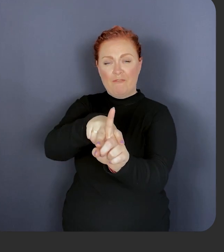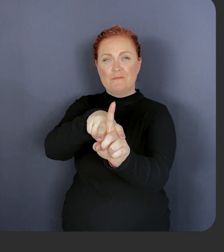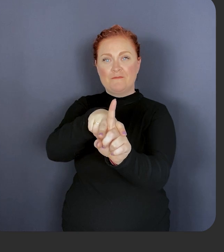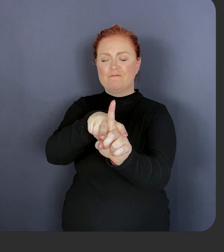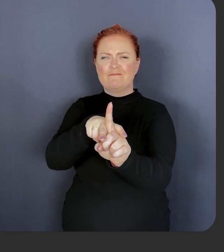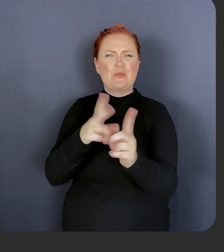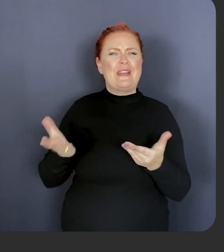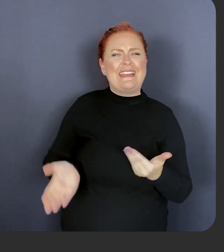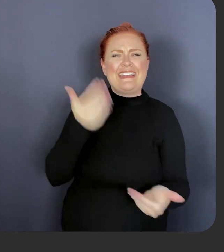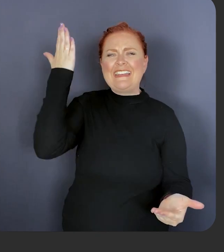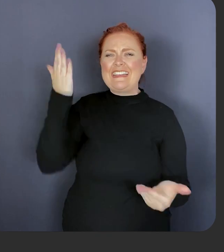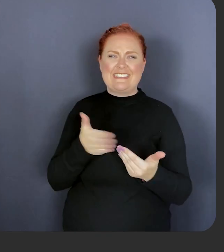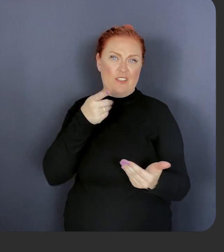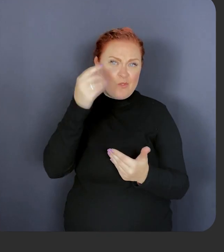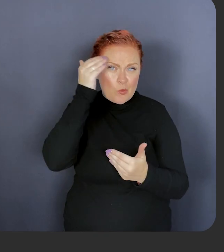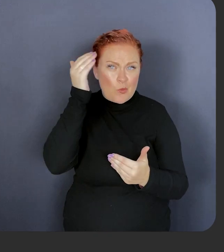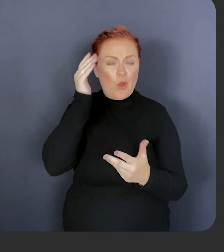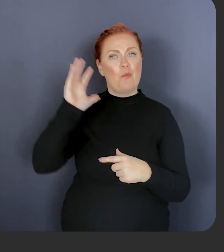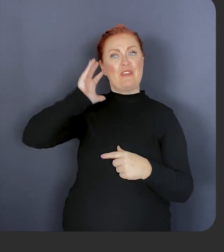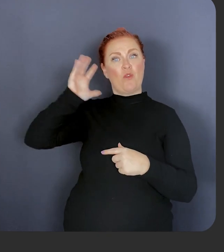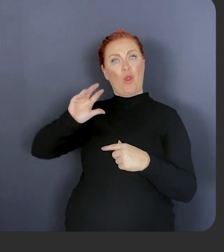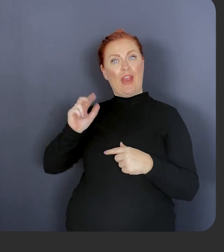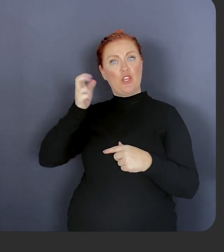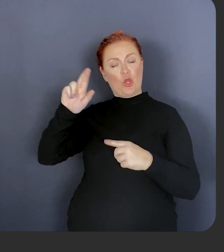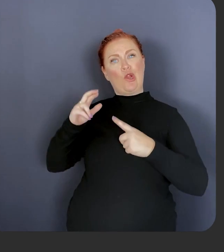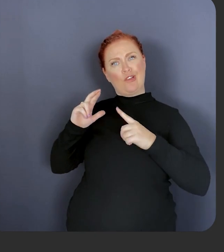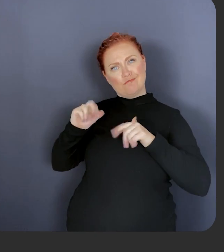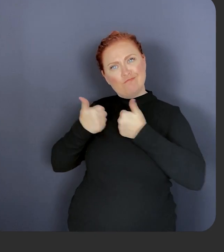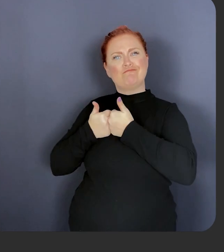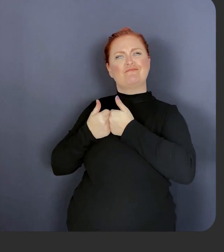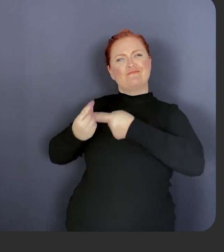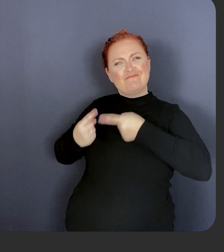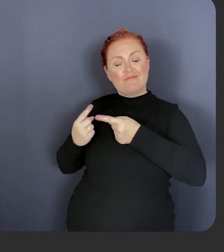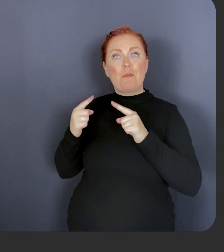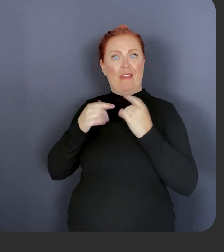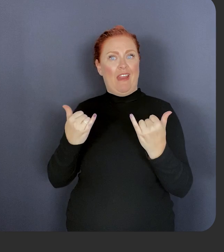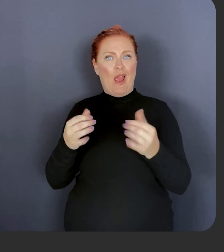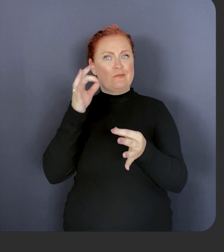So this is super easy. If you're familiar with former versions of Angular, it's much more difficult. And just for the sake of time,